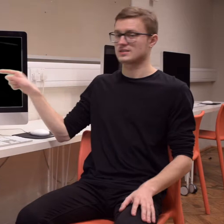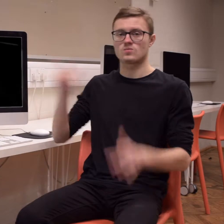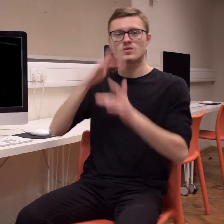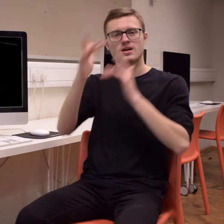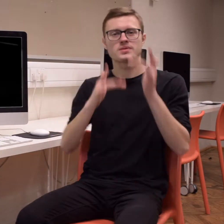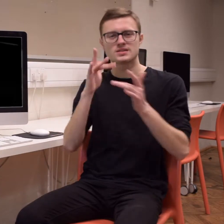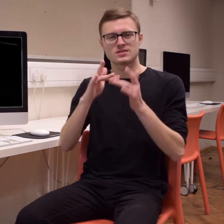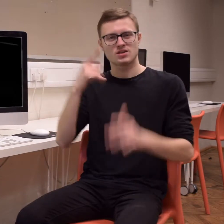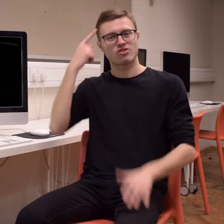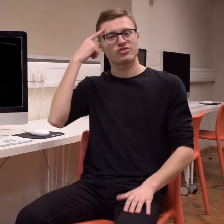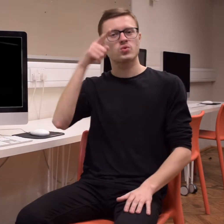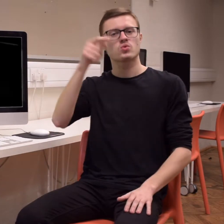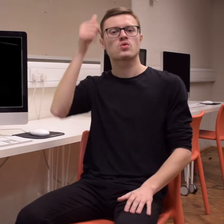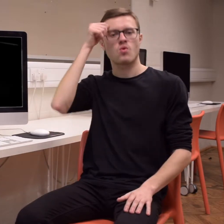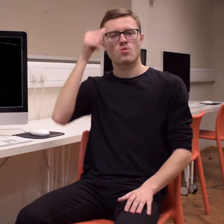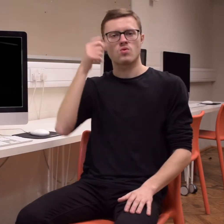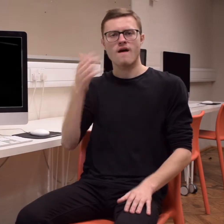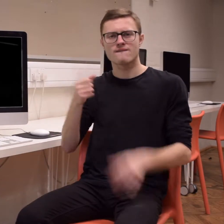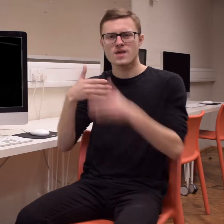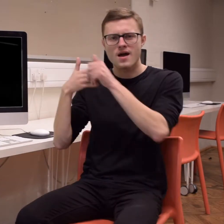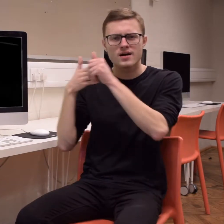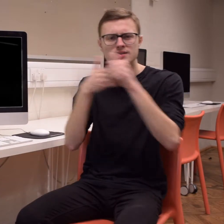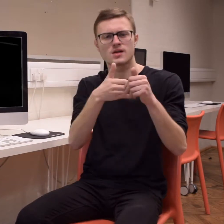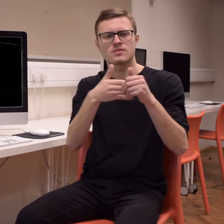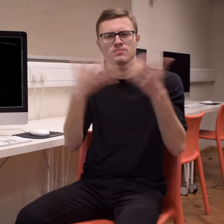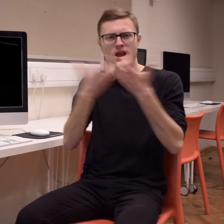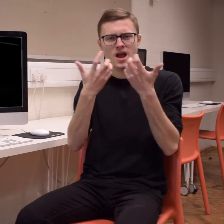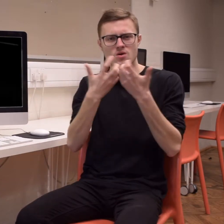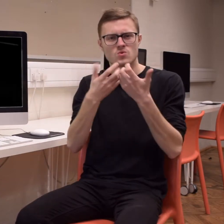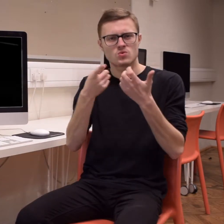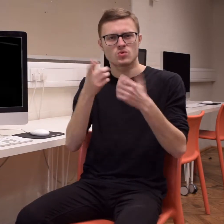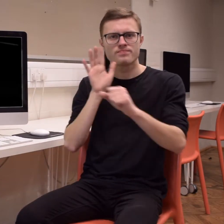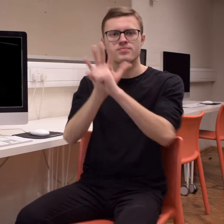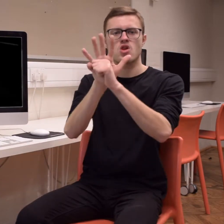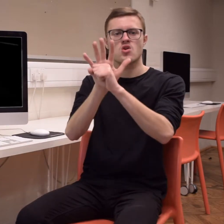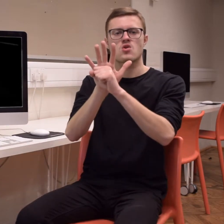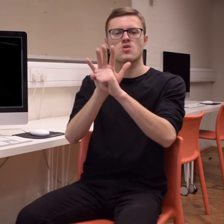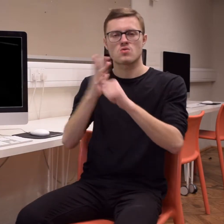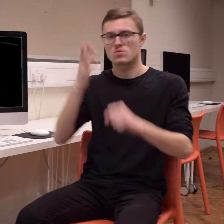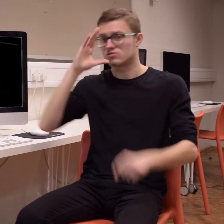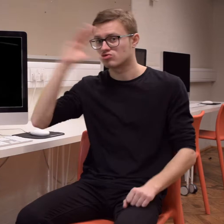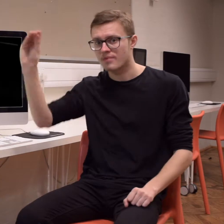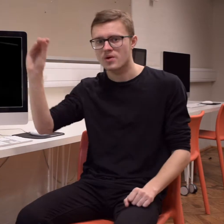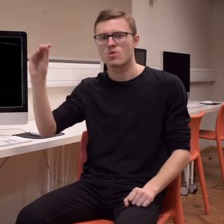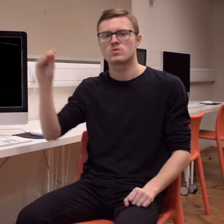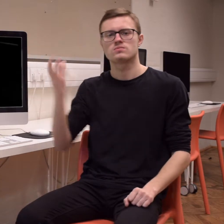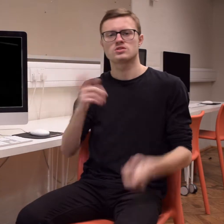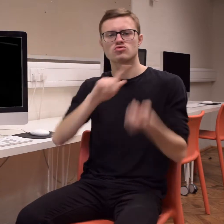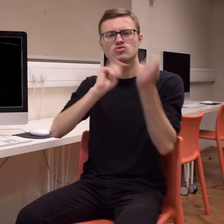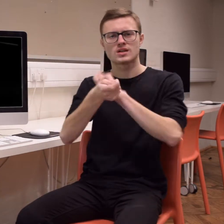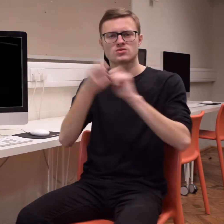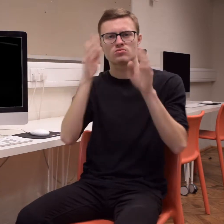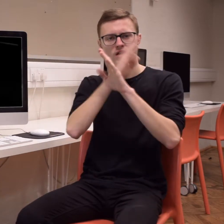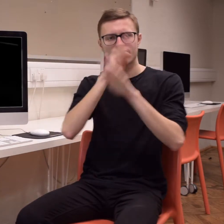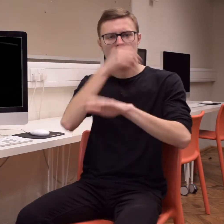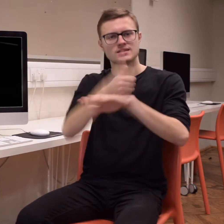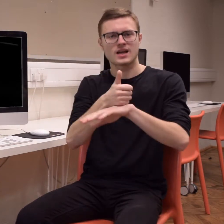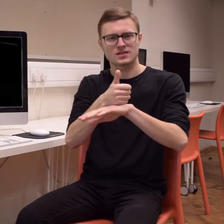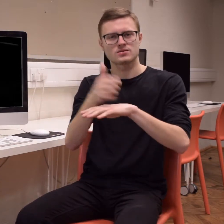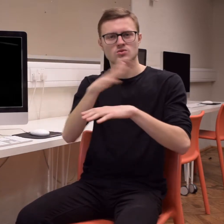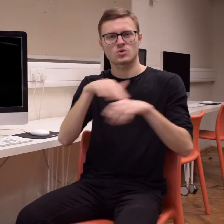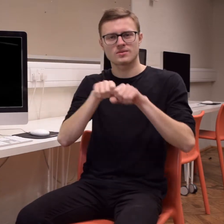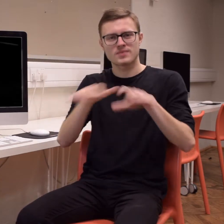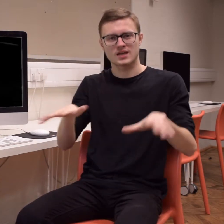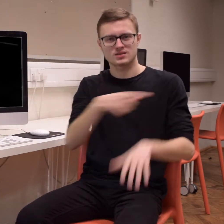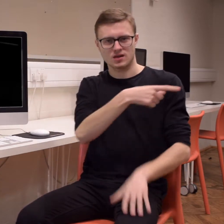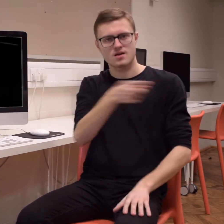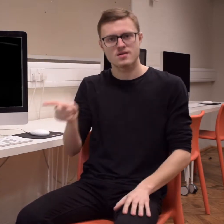The website ThinkuKnow has guidelines on how to block, report and change privacy settings on social media.